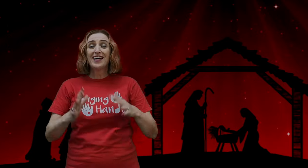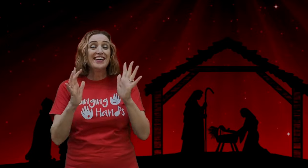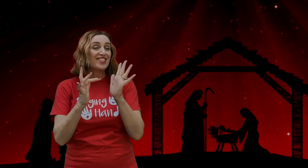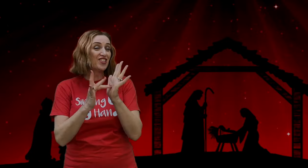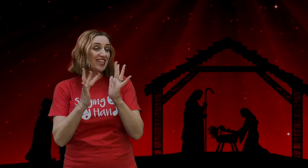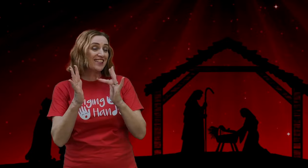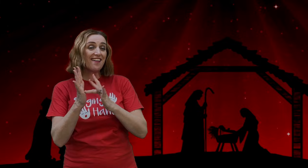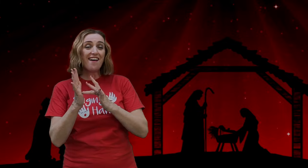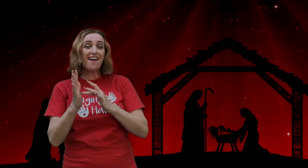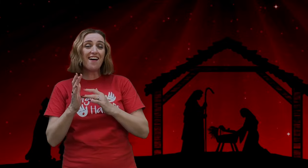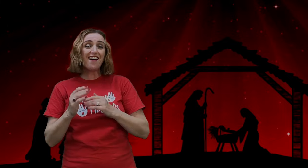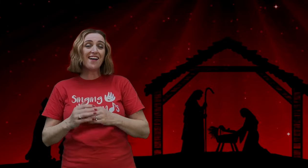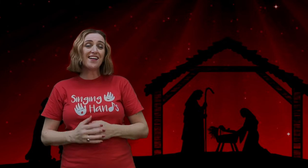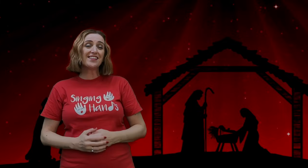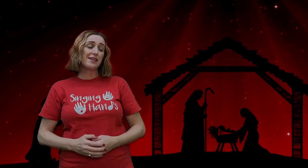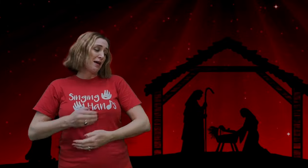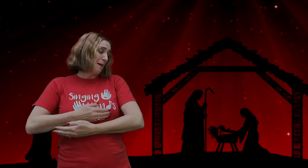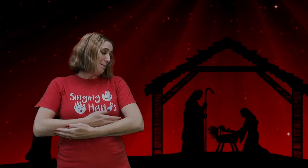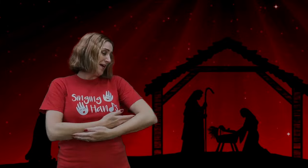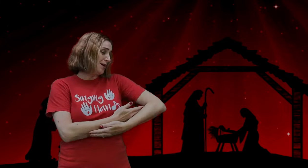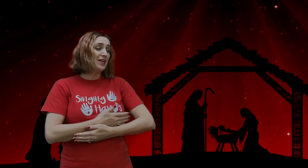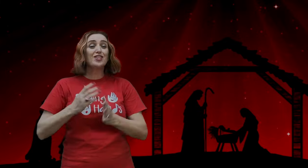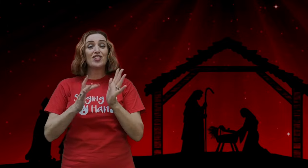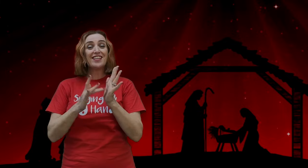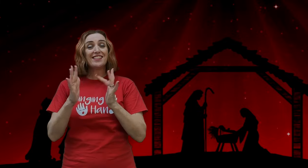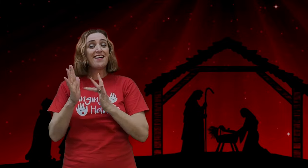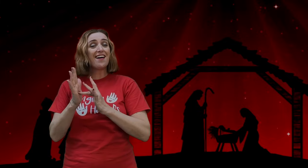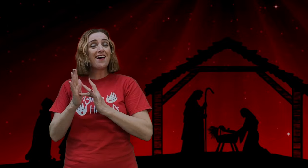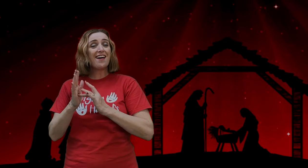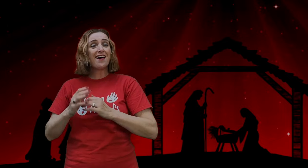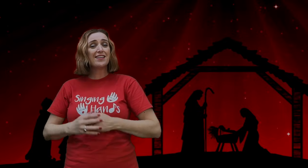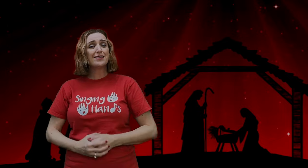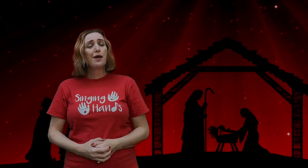Jesus, baby Jesus